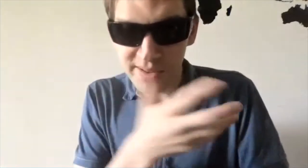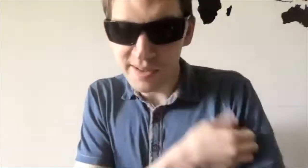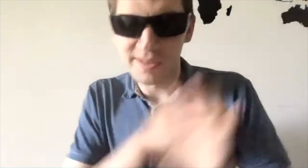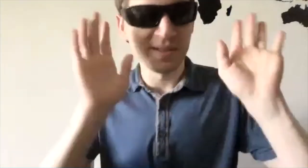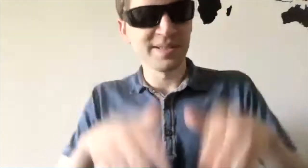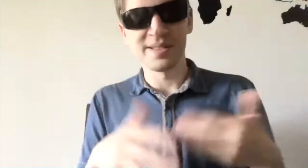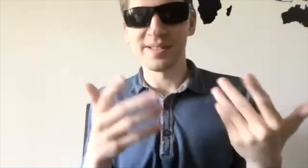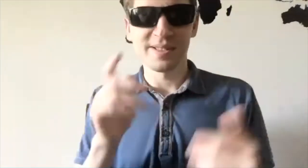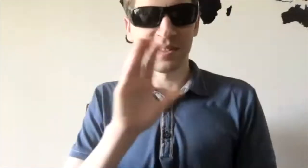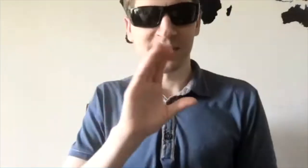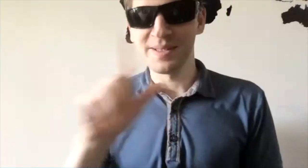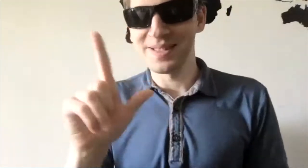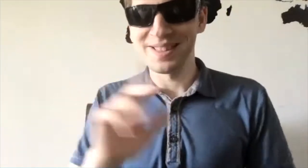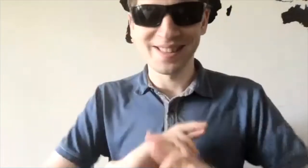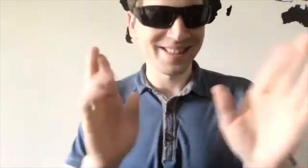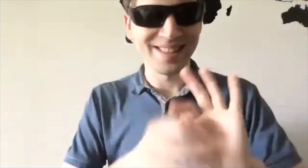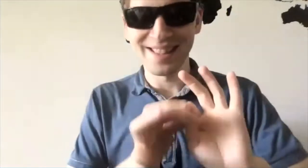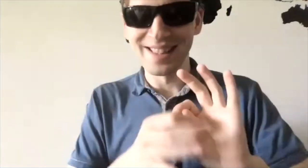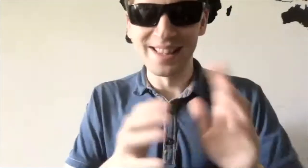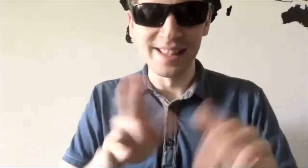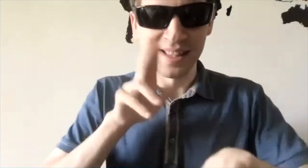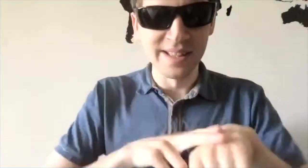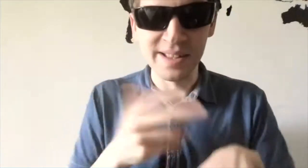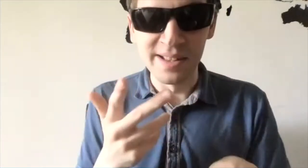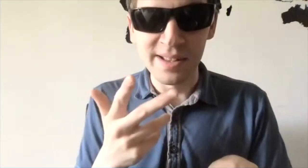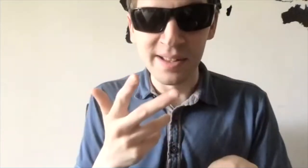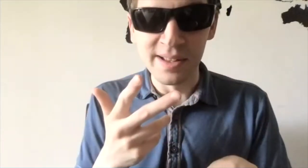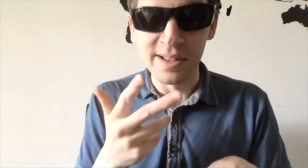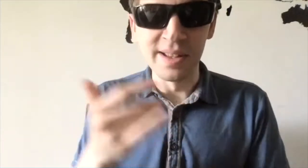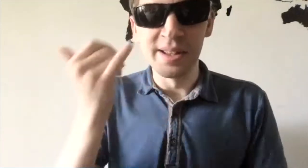that may be an issue. Here in Maryland a lot of the interpreters are already vaccinated.